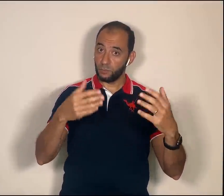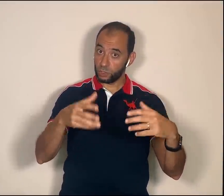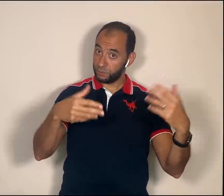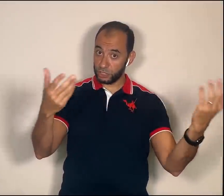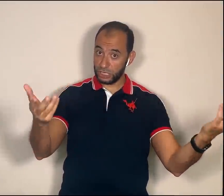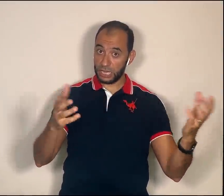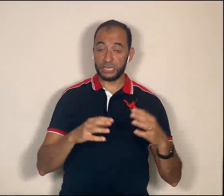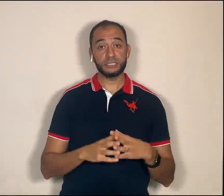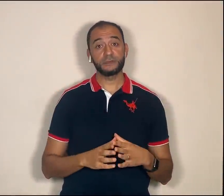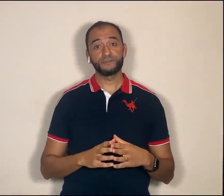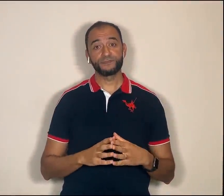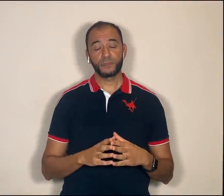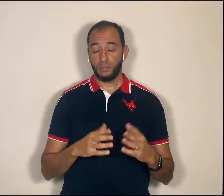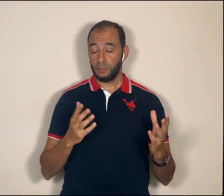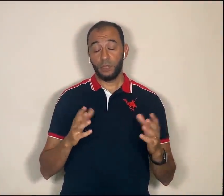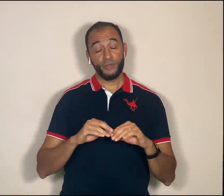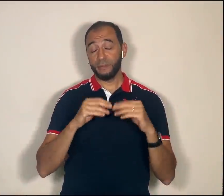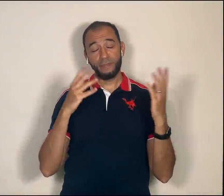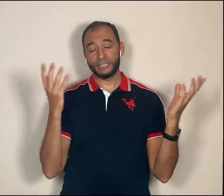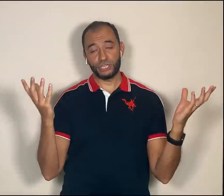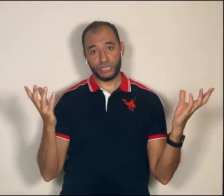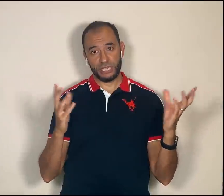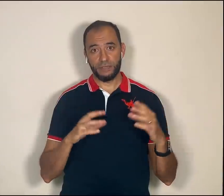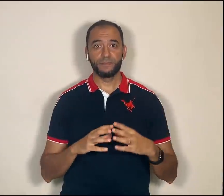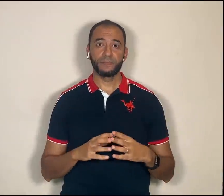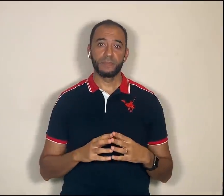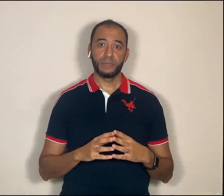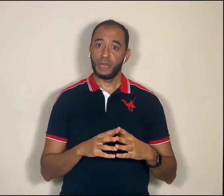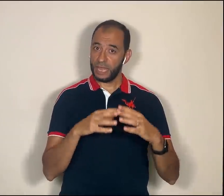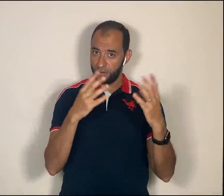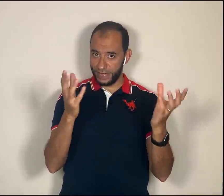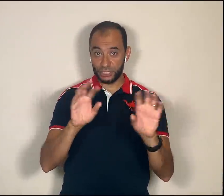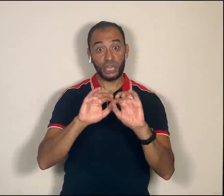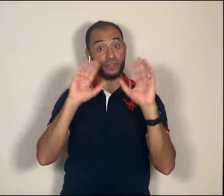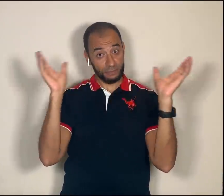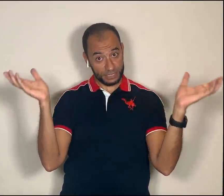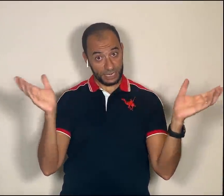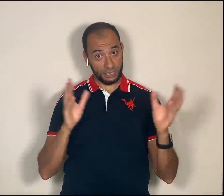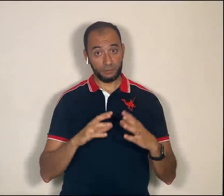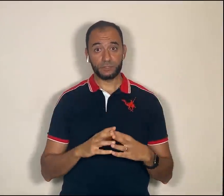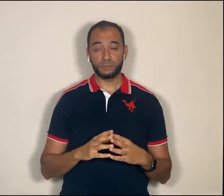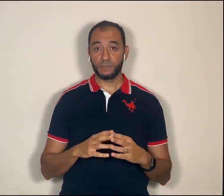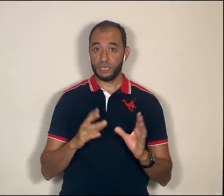more specialized, they ''magically'' arrange themselves